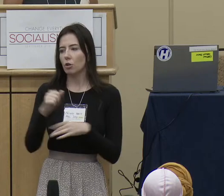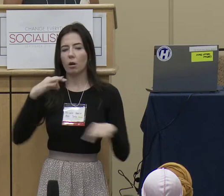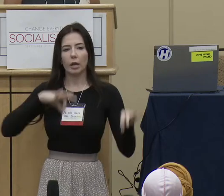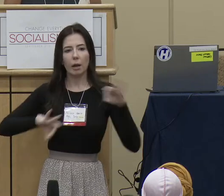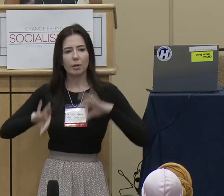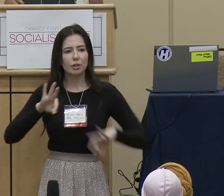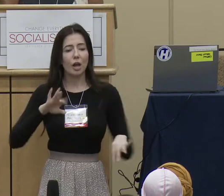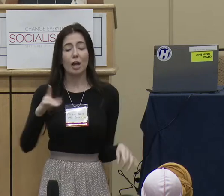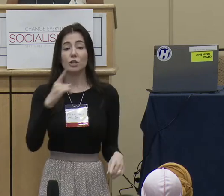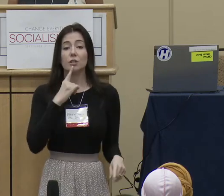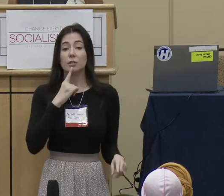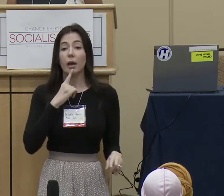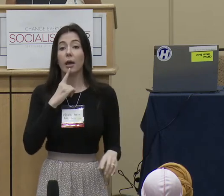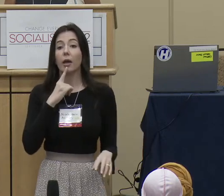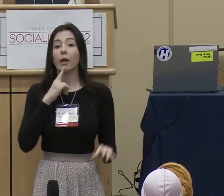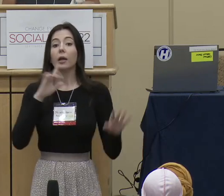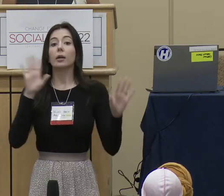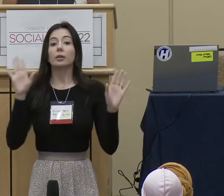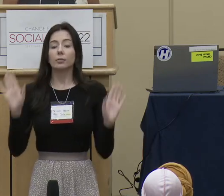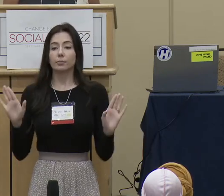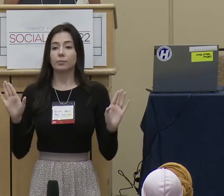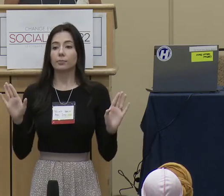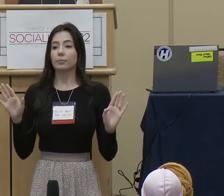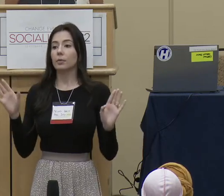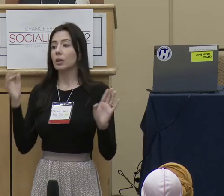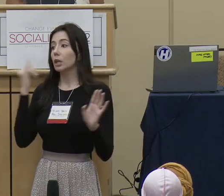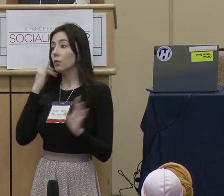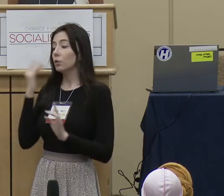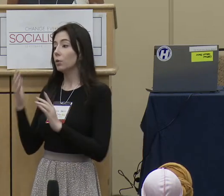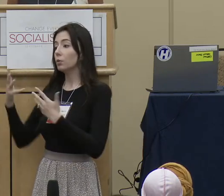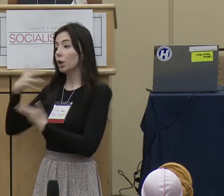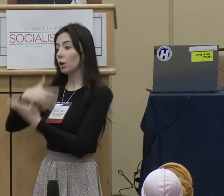racial capitalism as we understand it. And I should say